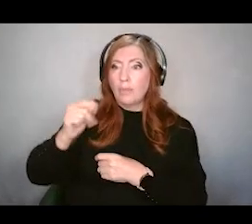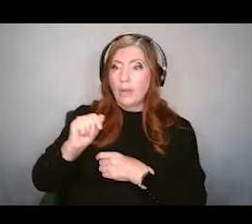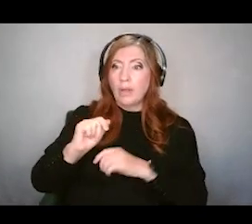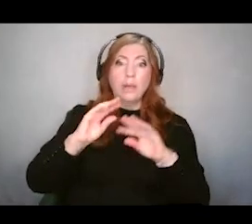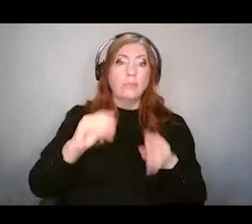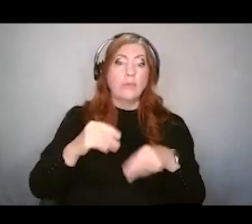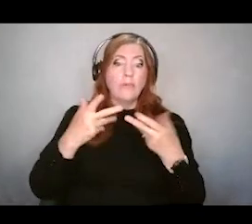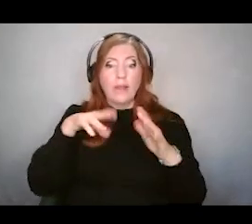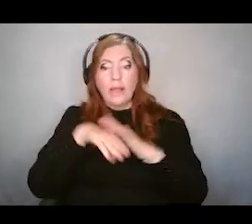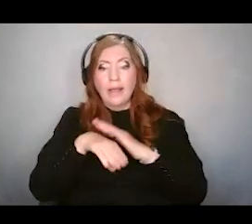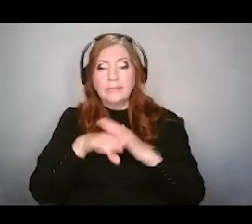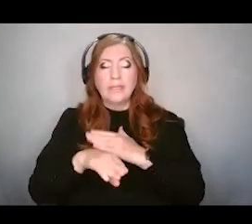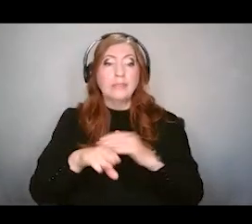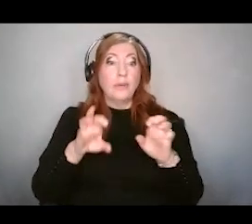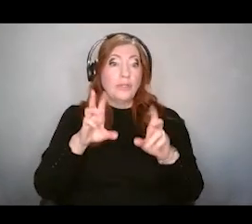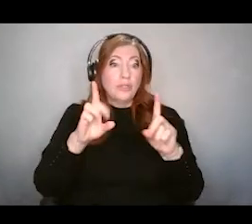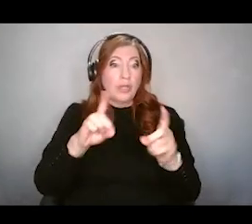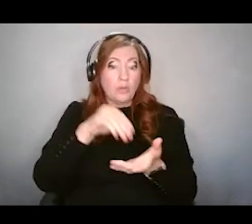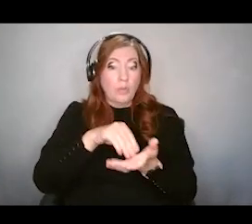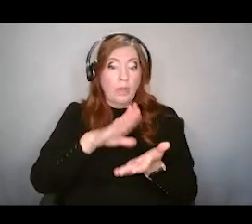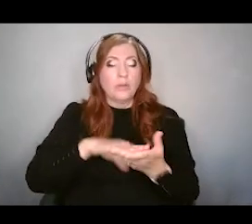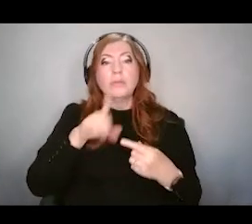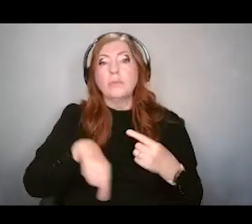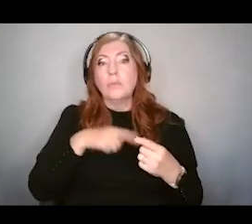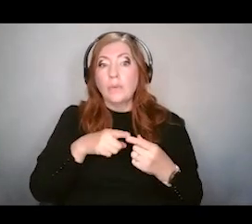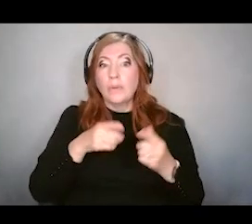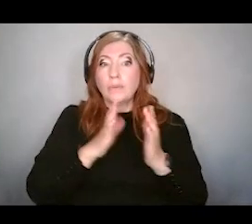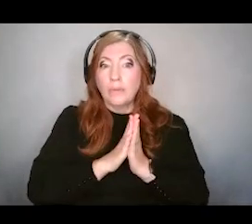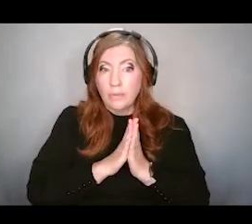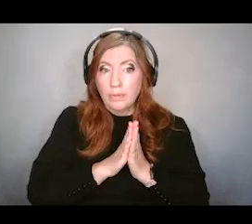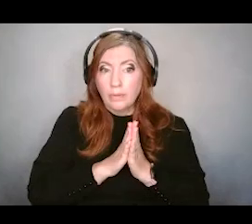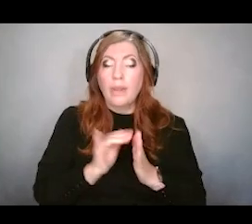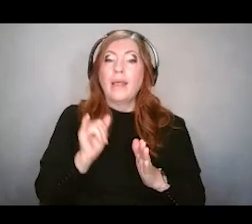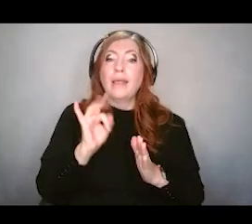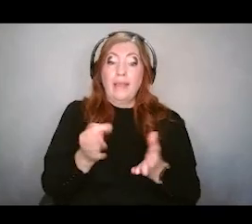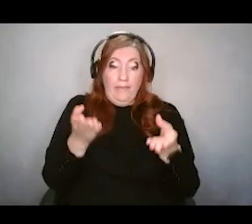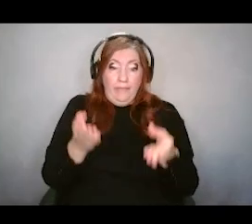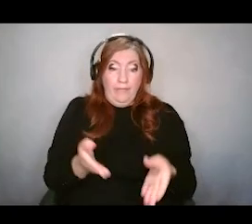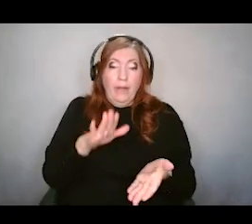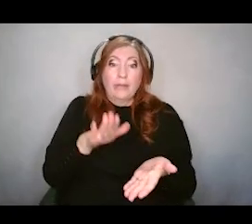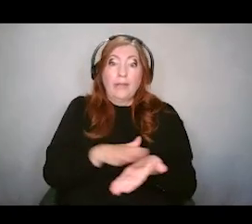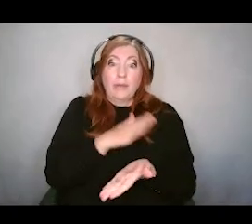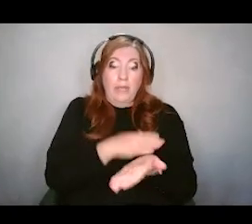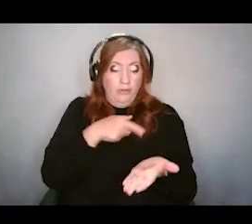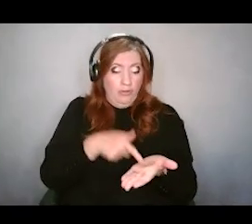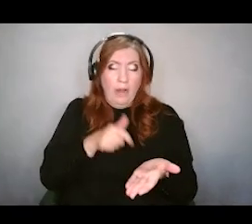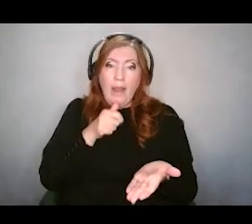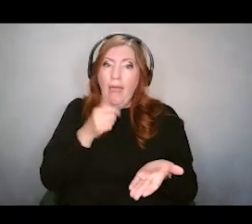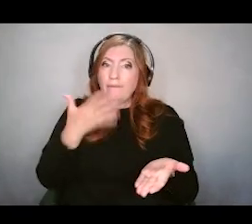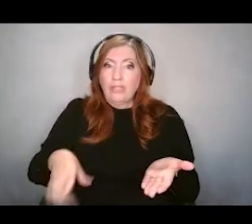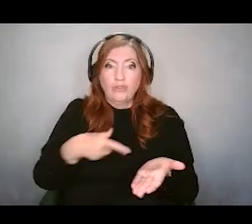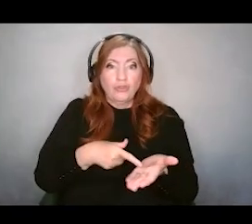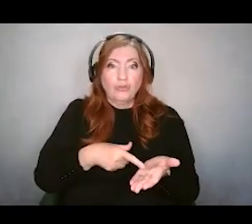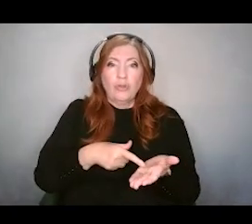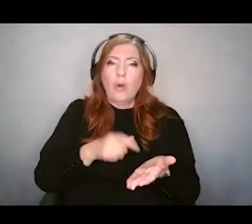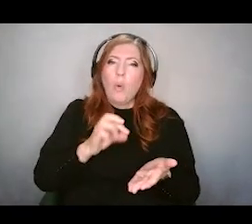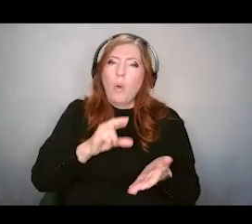access to education records upon request. If existing documentation is incomplete or outdated,